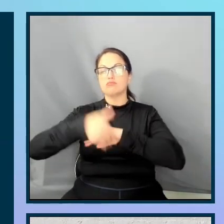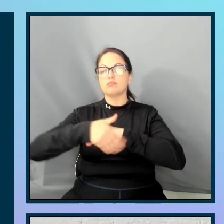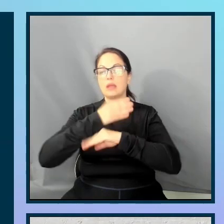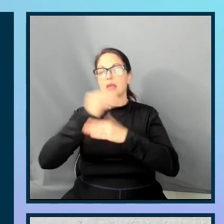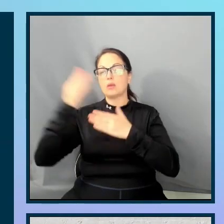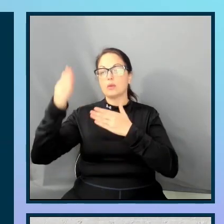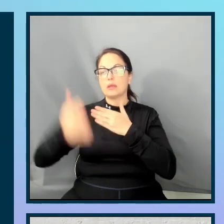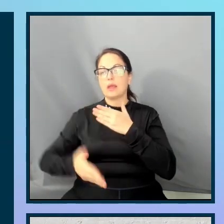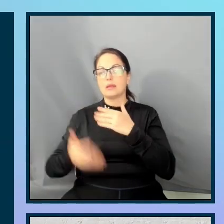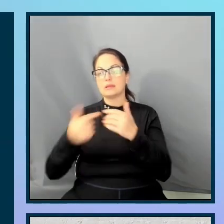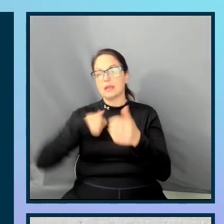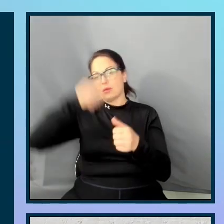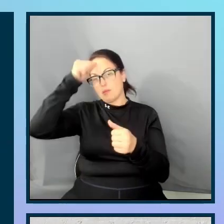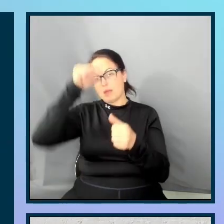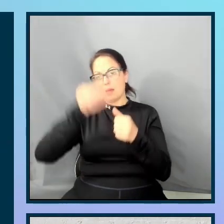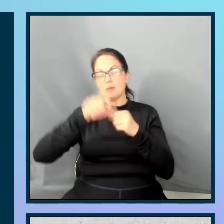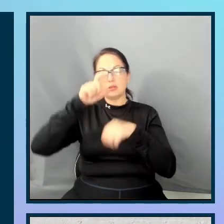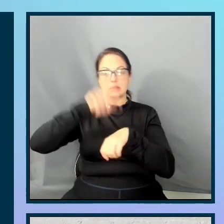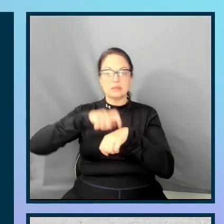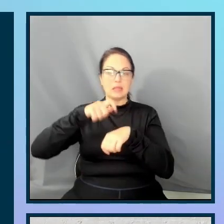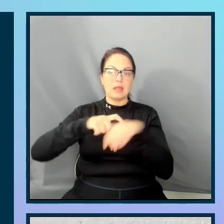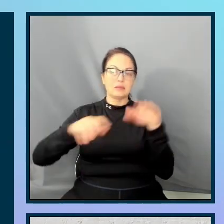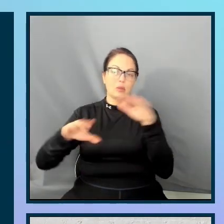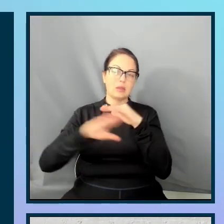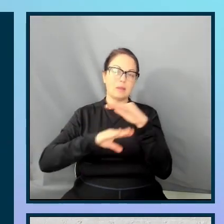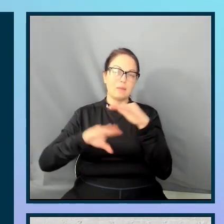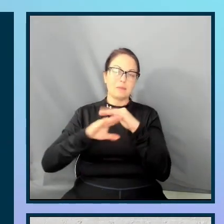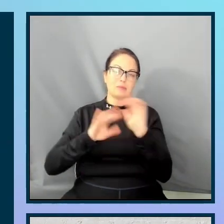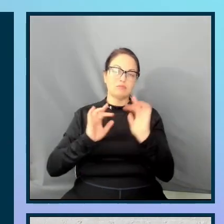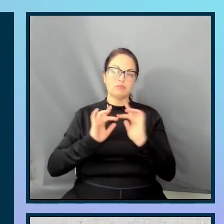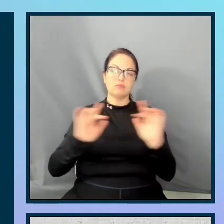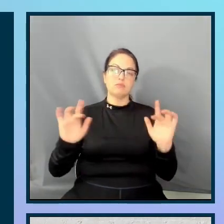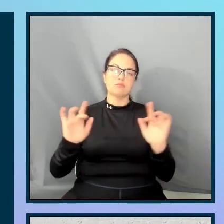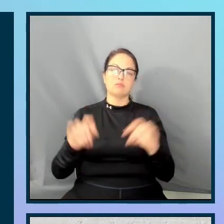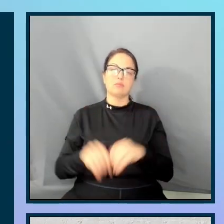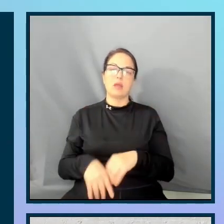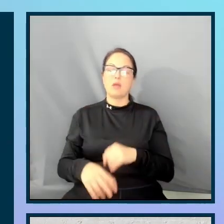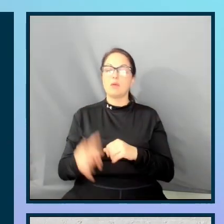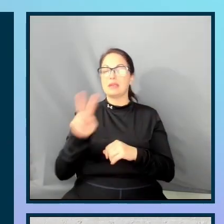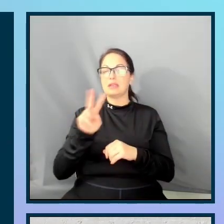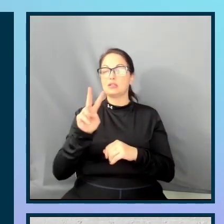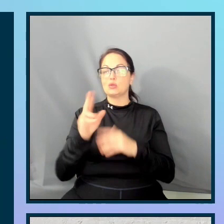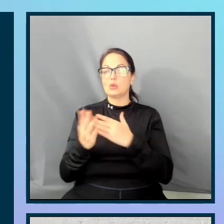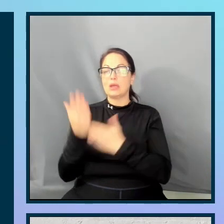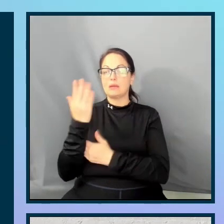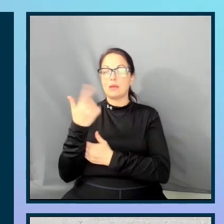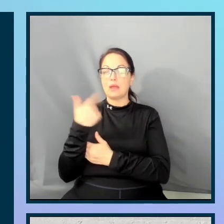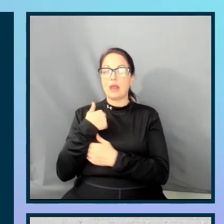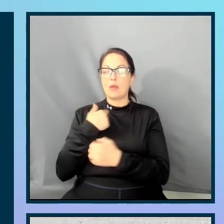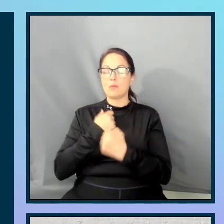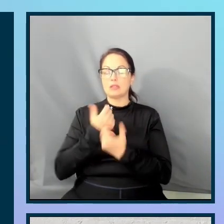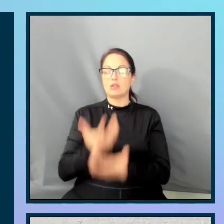I remember times when the basement would be empty, it would be 2:00 AM, and I would be exhausted.